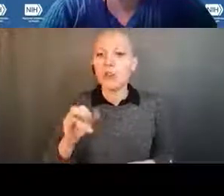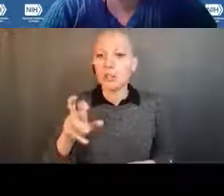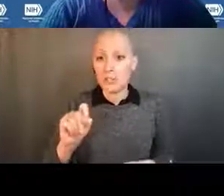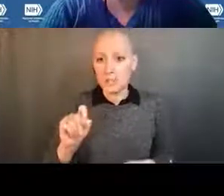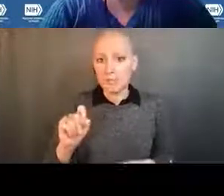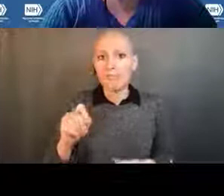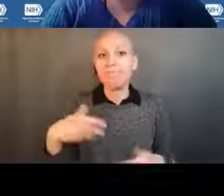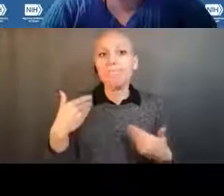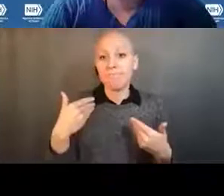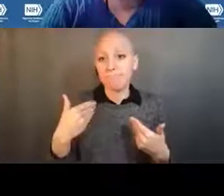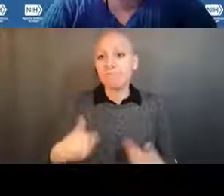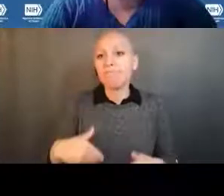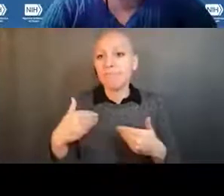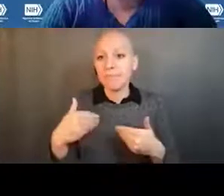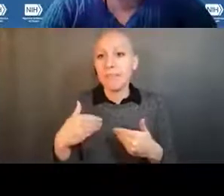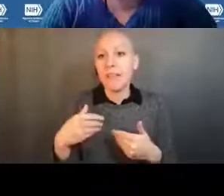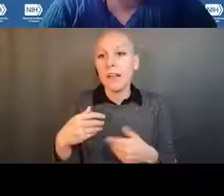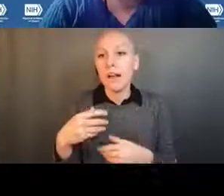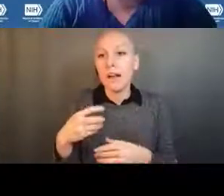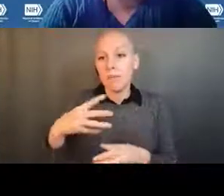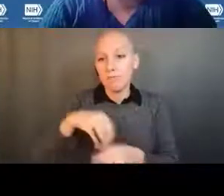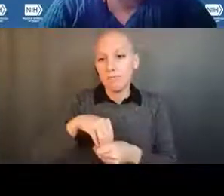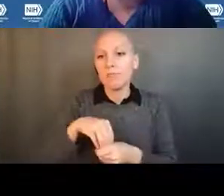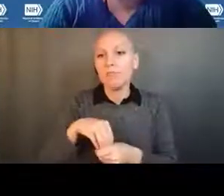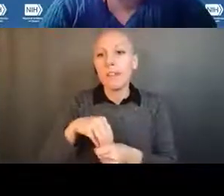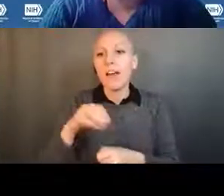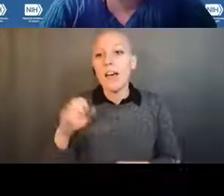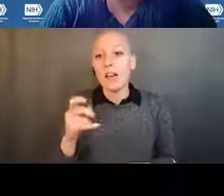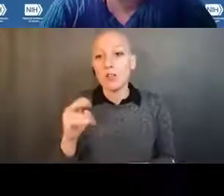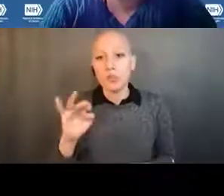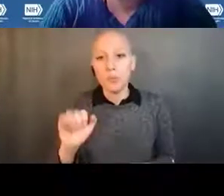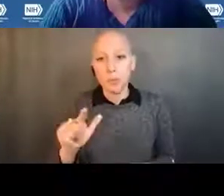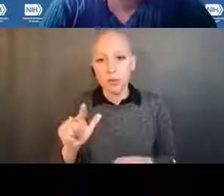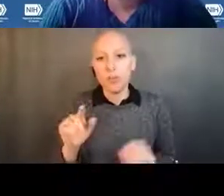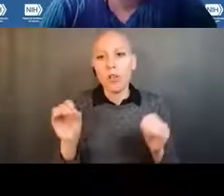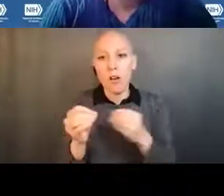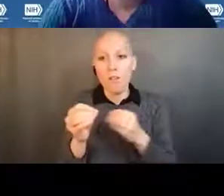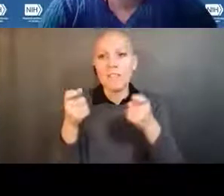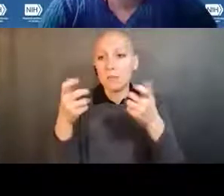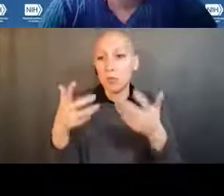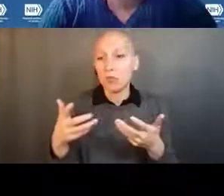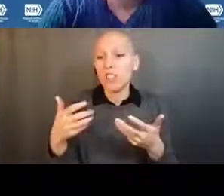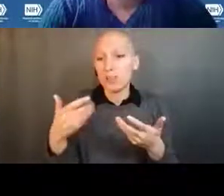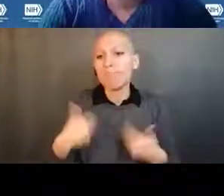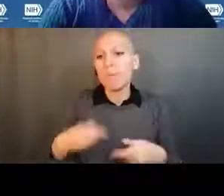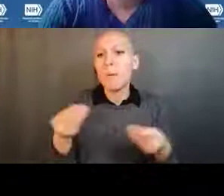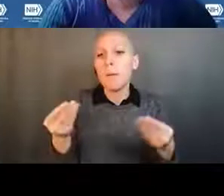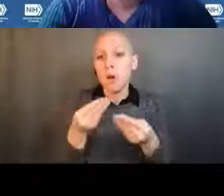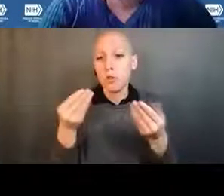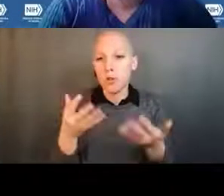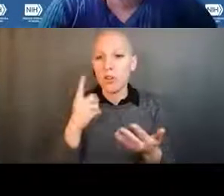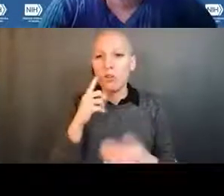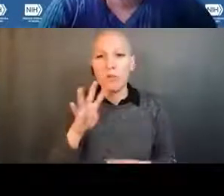Administration and I will be your moderator for this 45 minute session. I will be presenting our panel today,